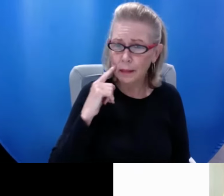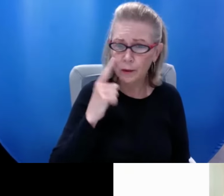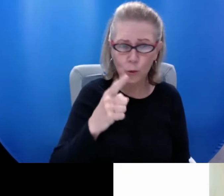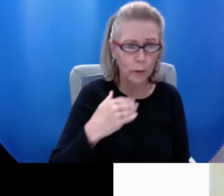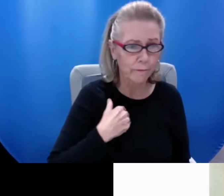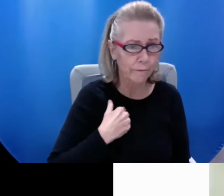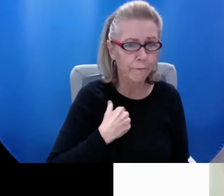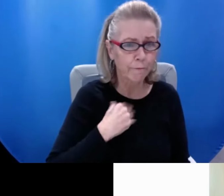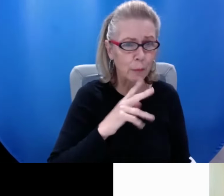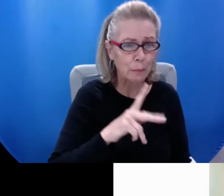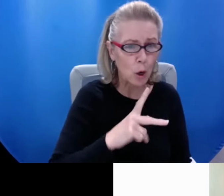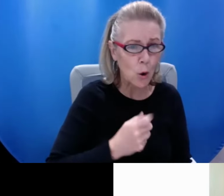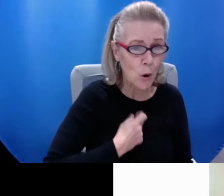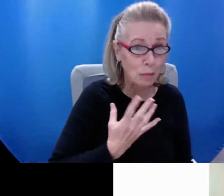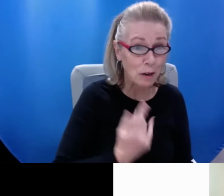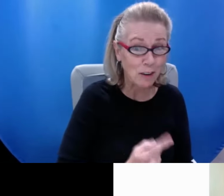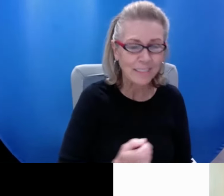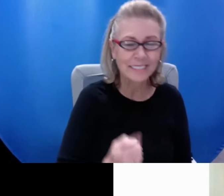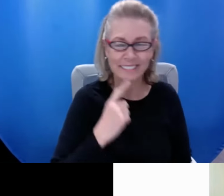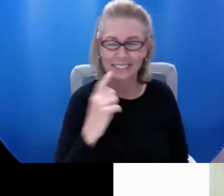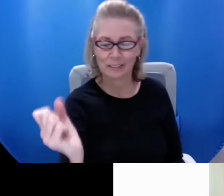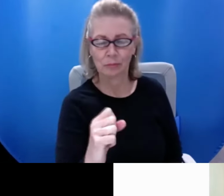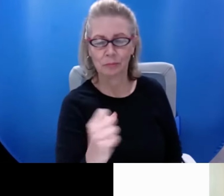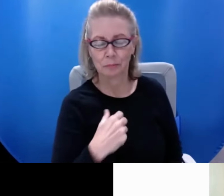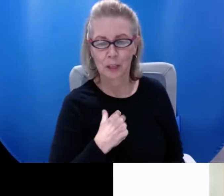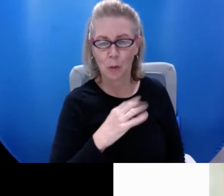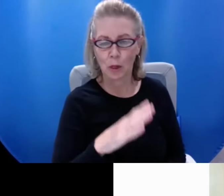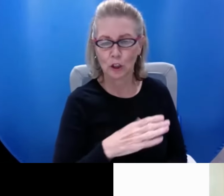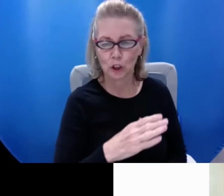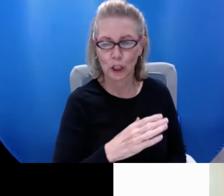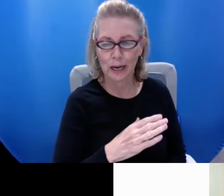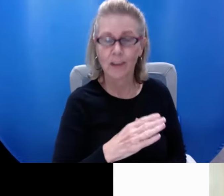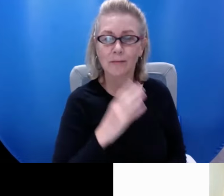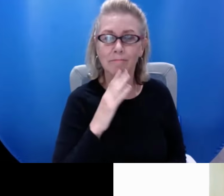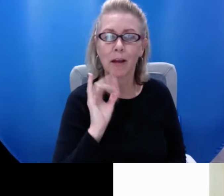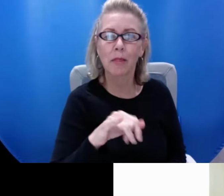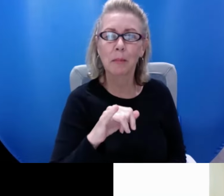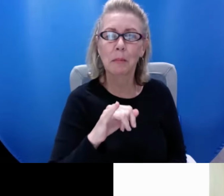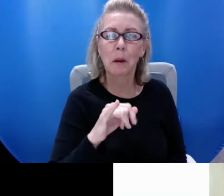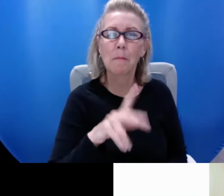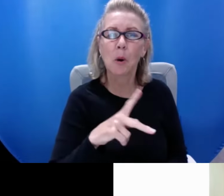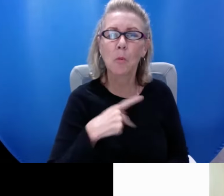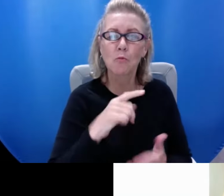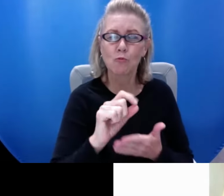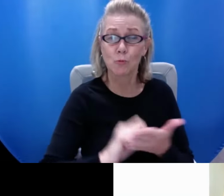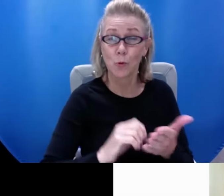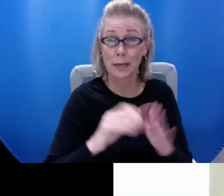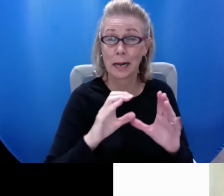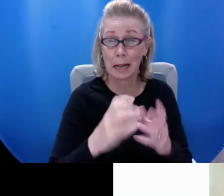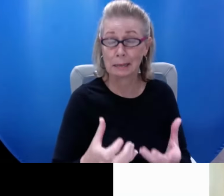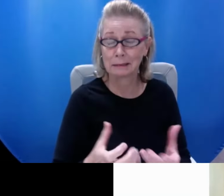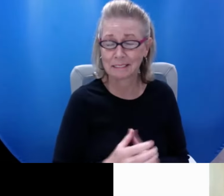Hi, Professor. Yeah, I was gonna share the objective poem that we wrote in class. Great. So, I wrote,